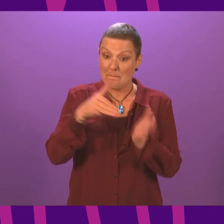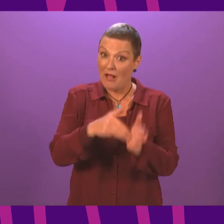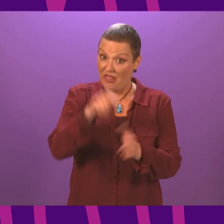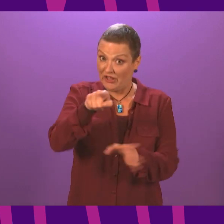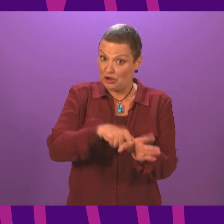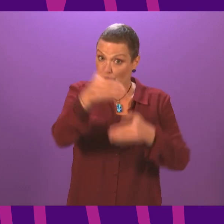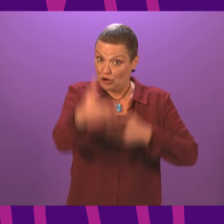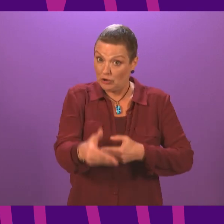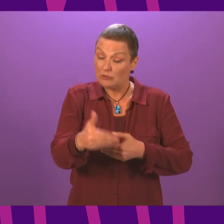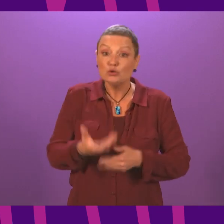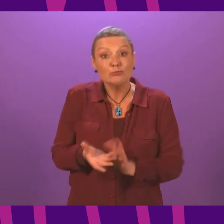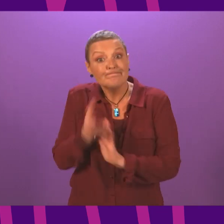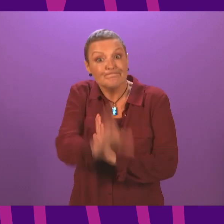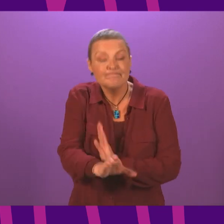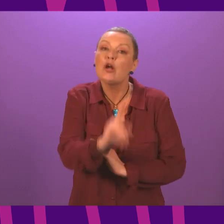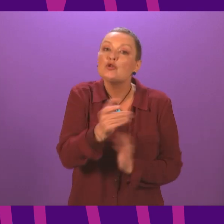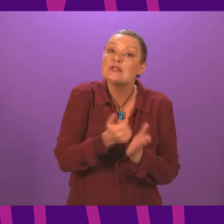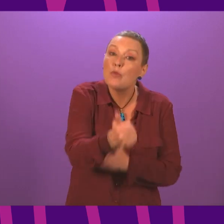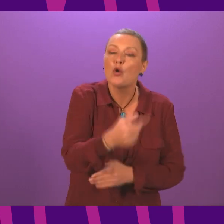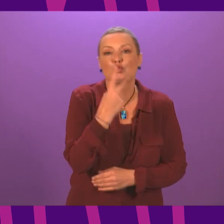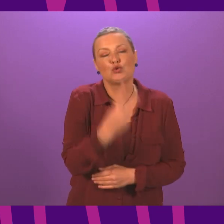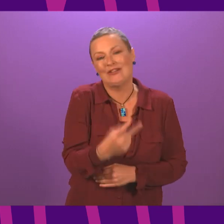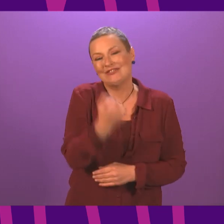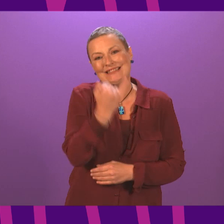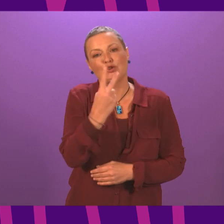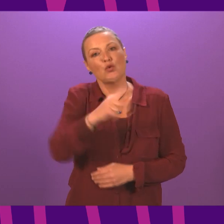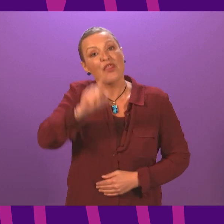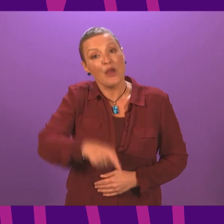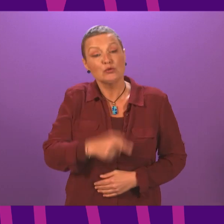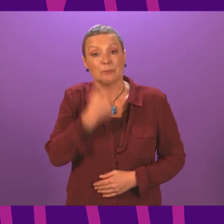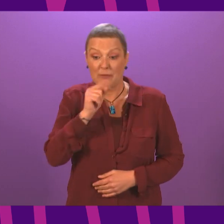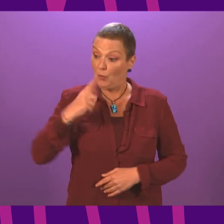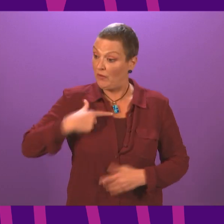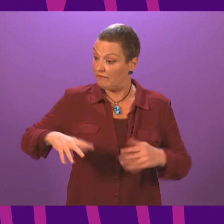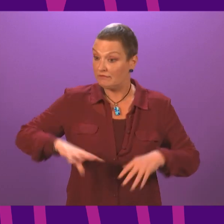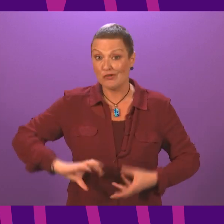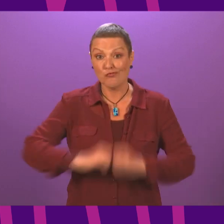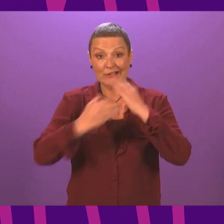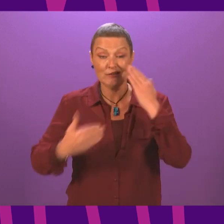to support 262,000 people. We have introduced three new benefits. We have also provided a raft